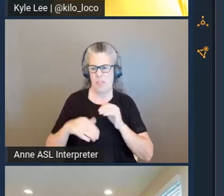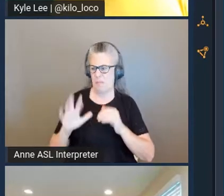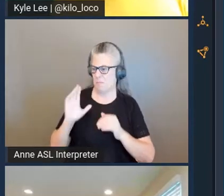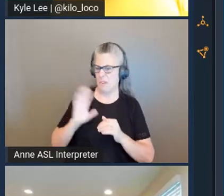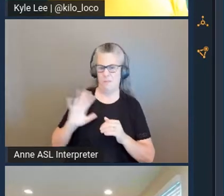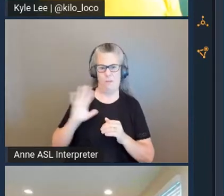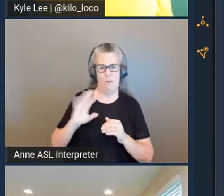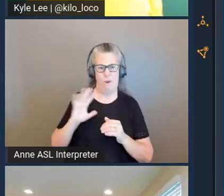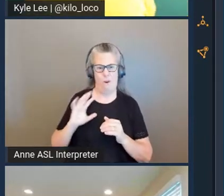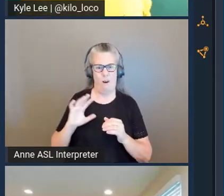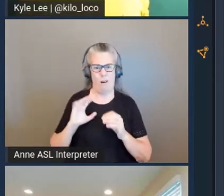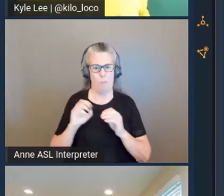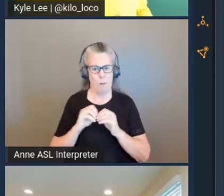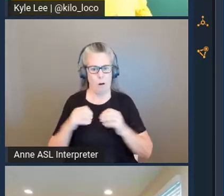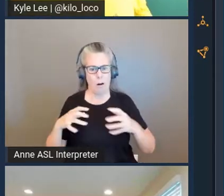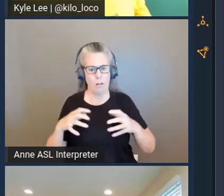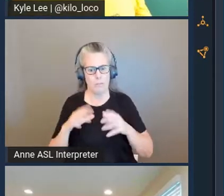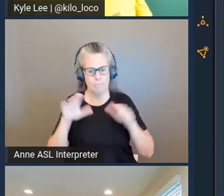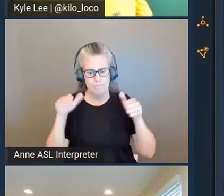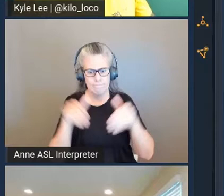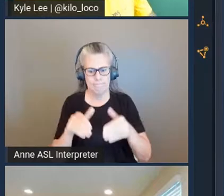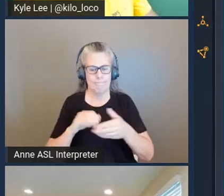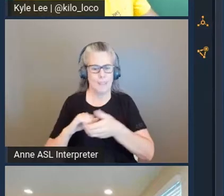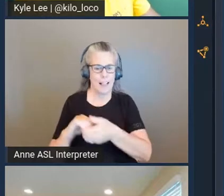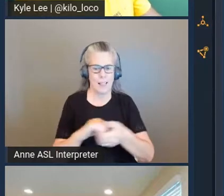For example, a data engineer uses Spark,